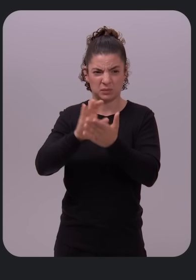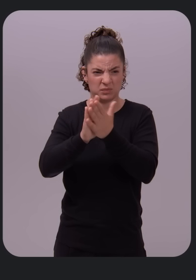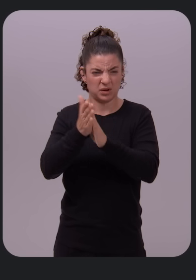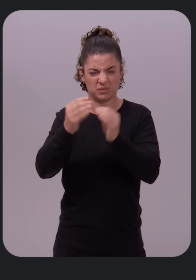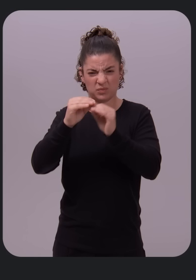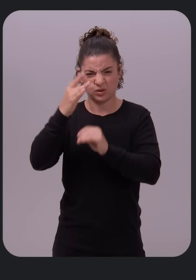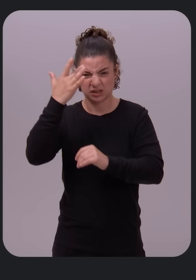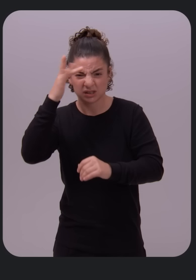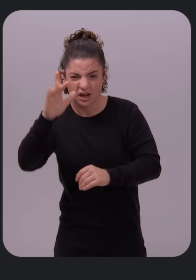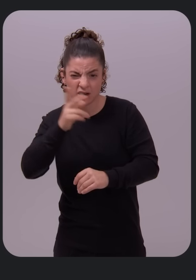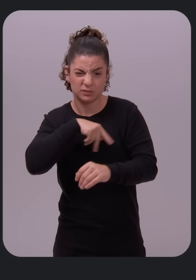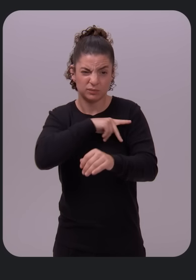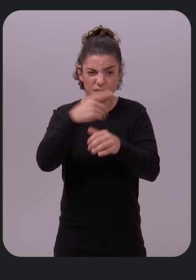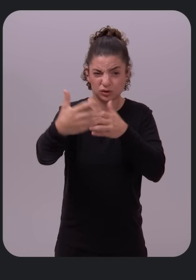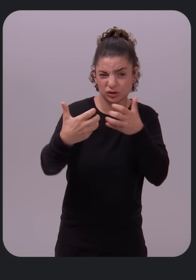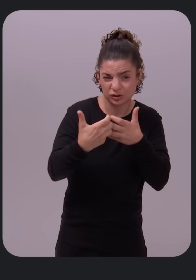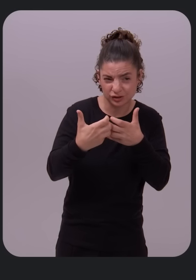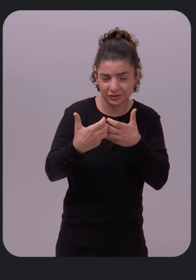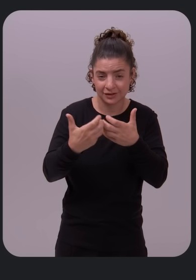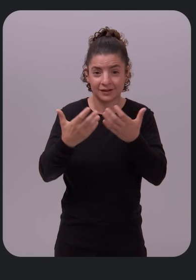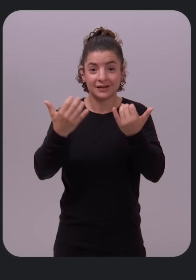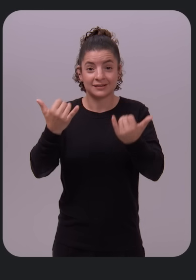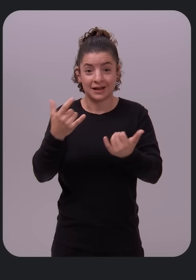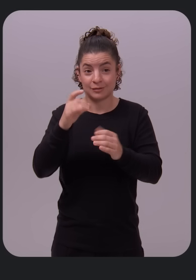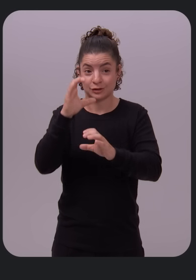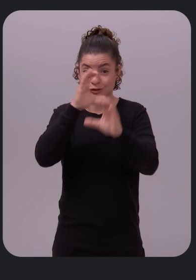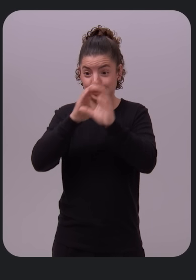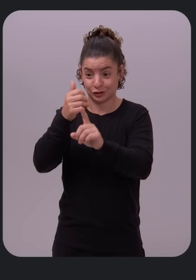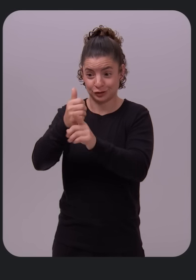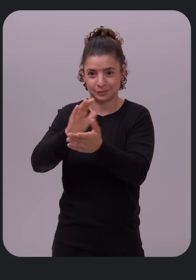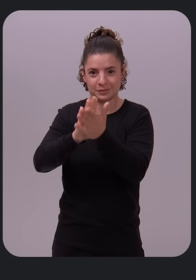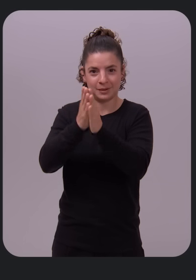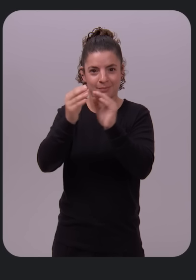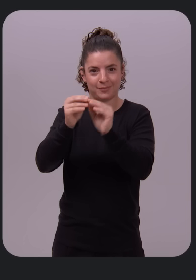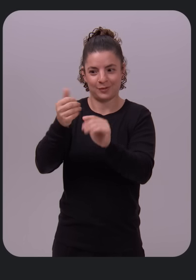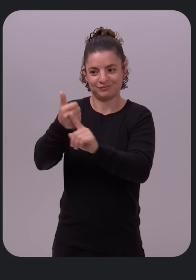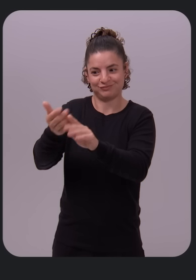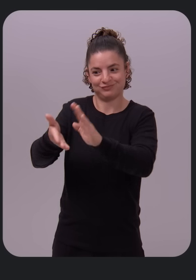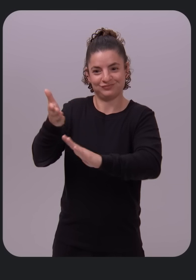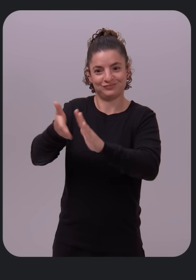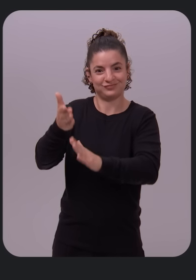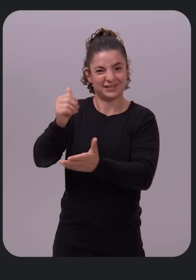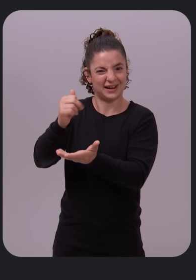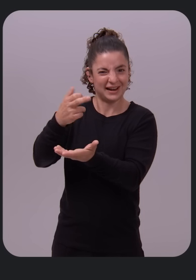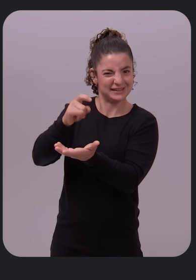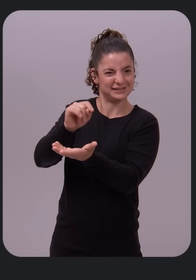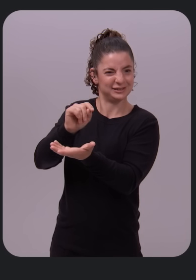more intelligent and personalized, and here's where you start to see Search getting more agentic.